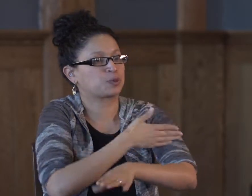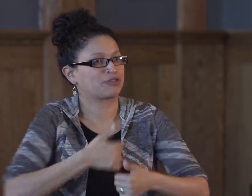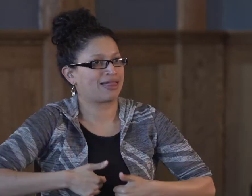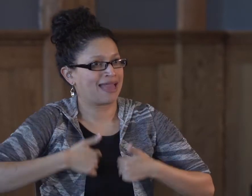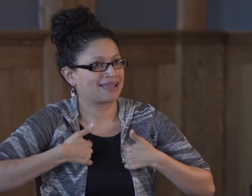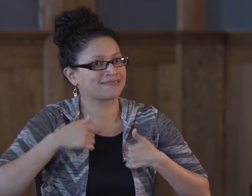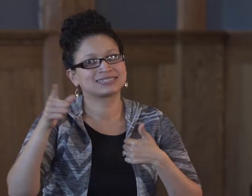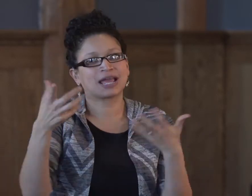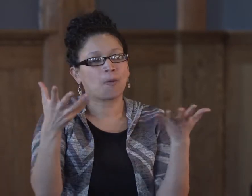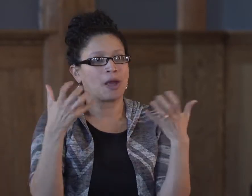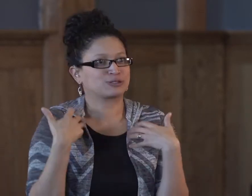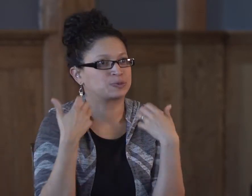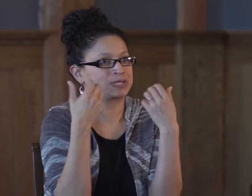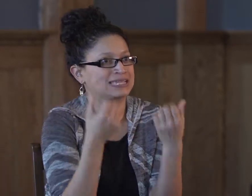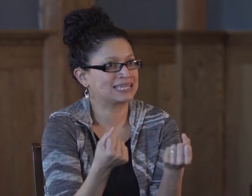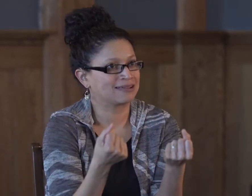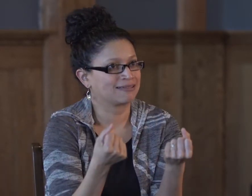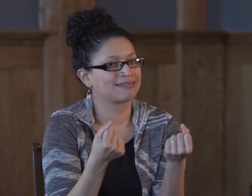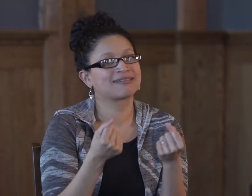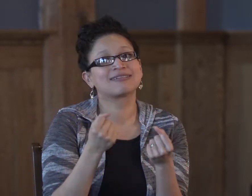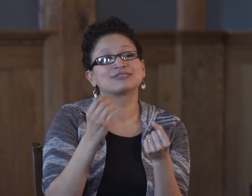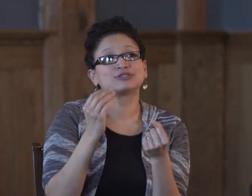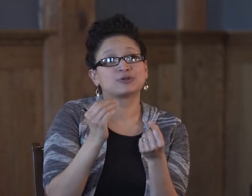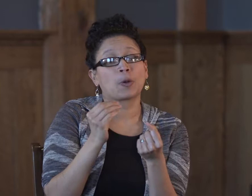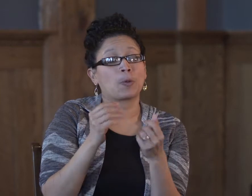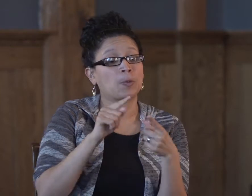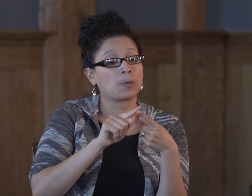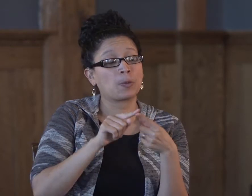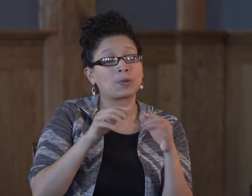who wants help, who wants to improve their life, who wants to heal.